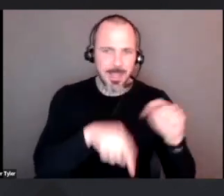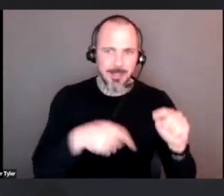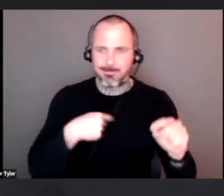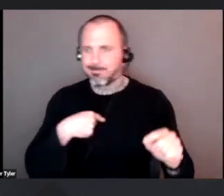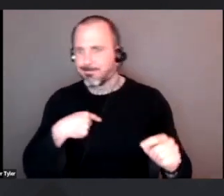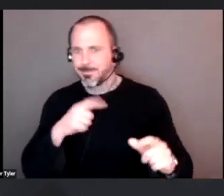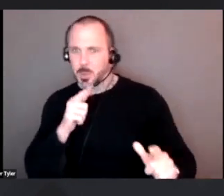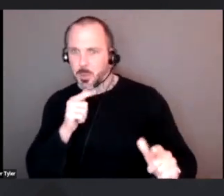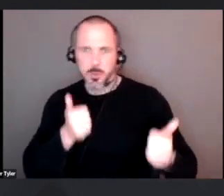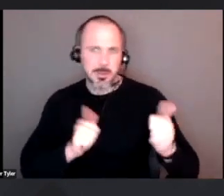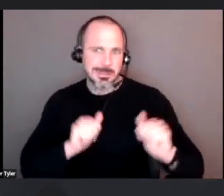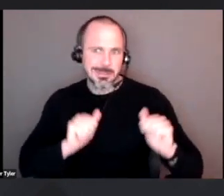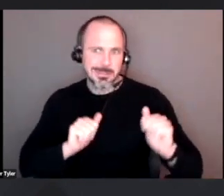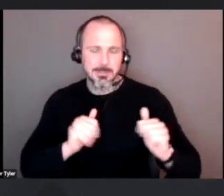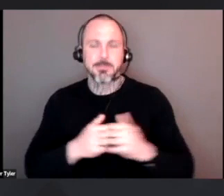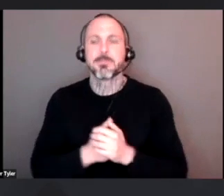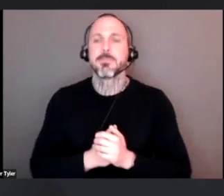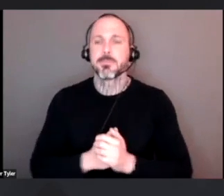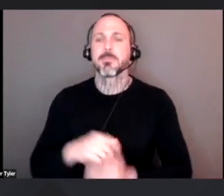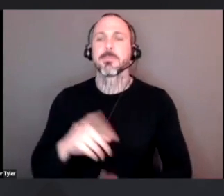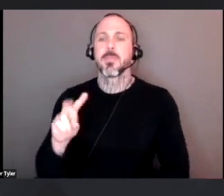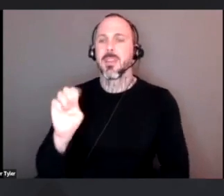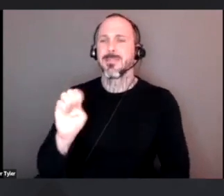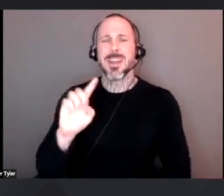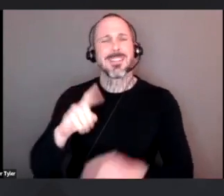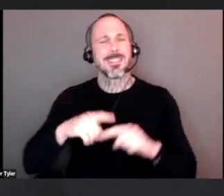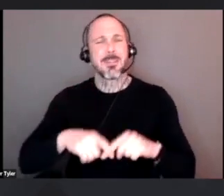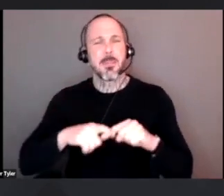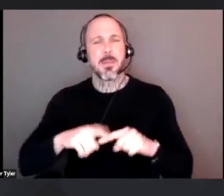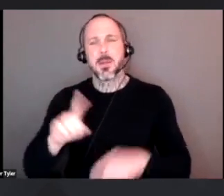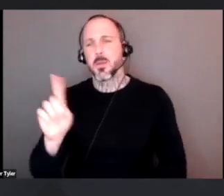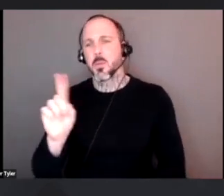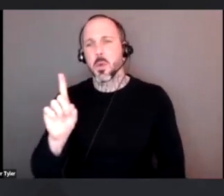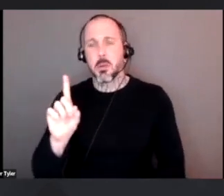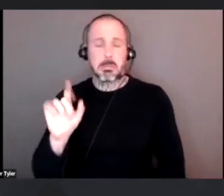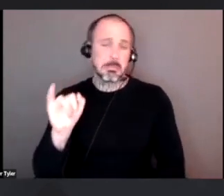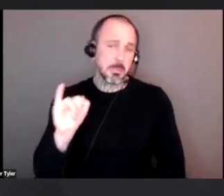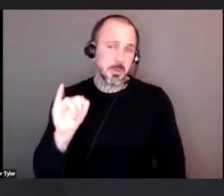so sometimes on a paid internship with HDCS, they would cover the insurance,